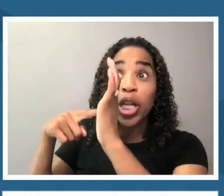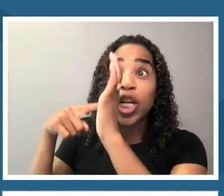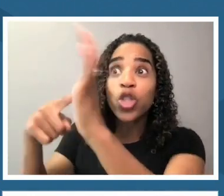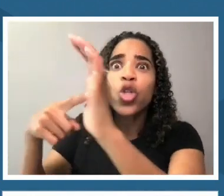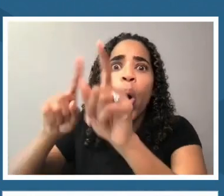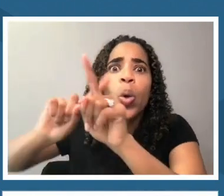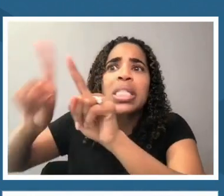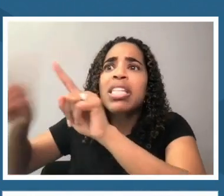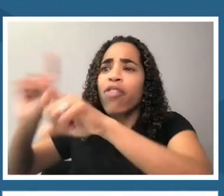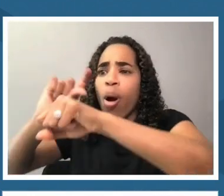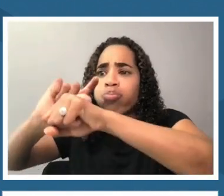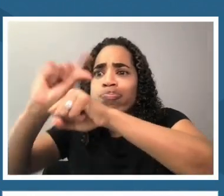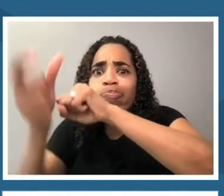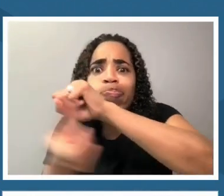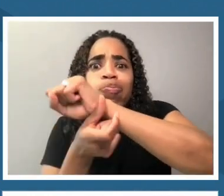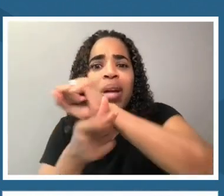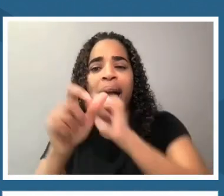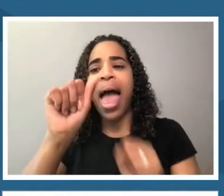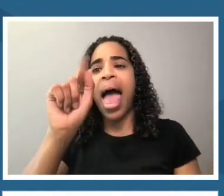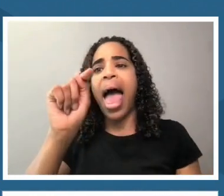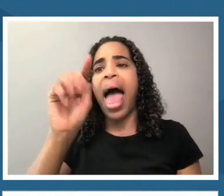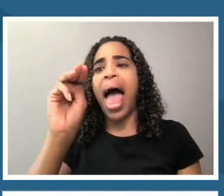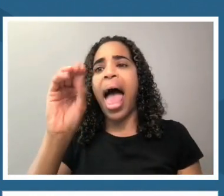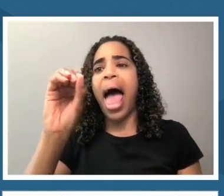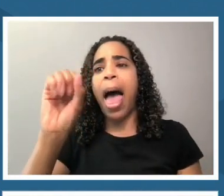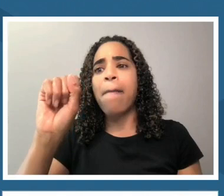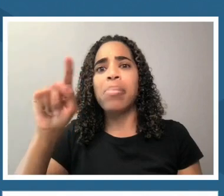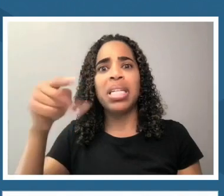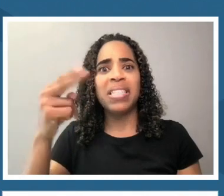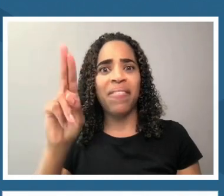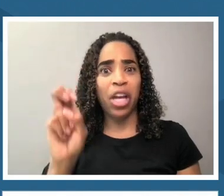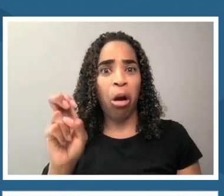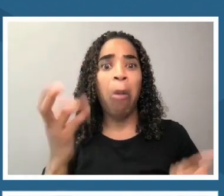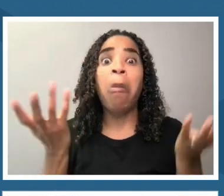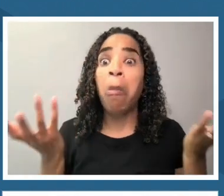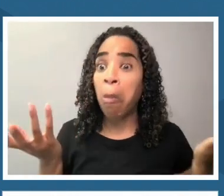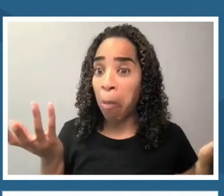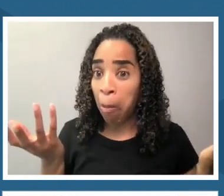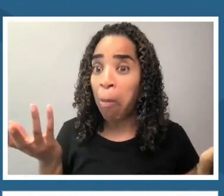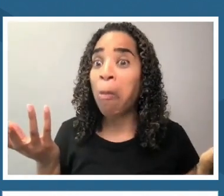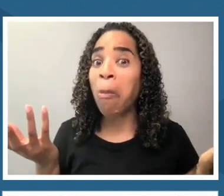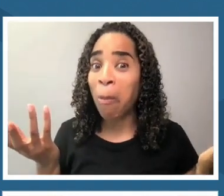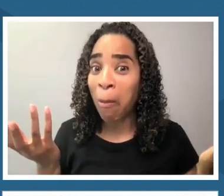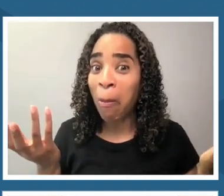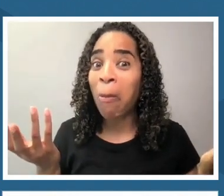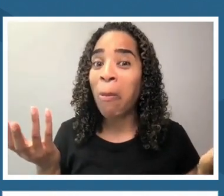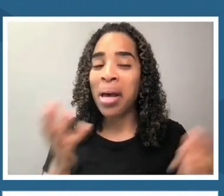think of of these other worlds and i think uh